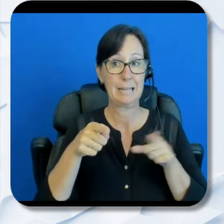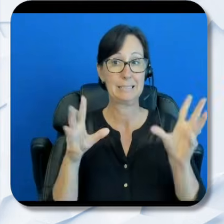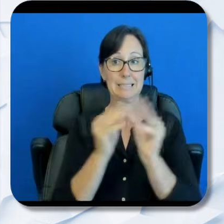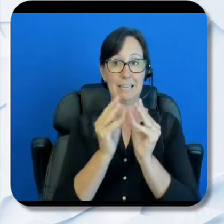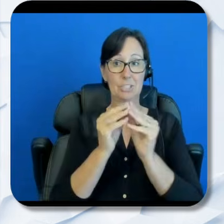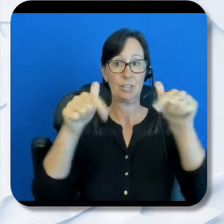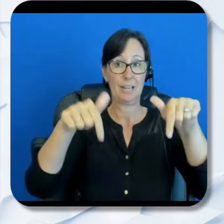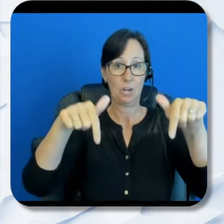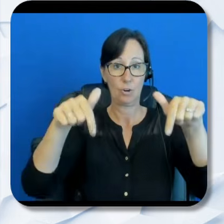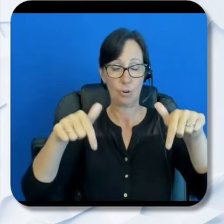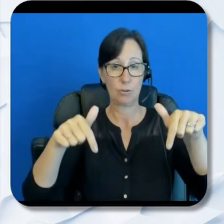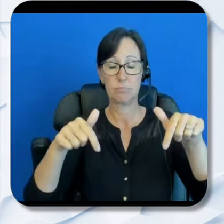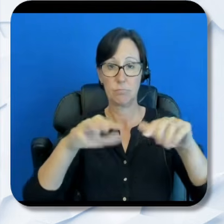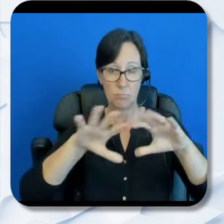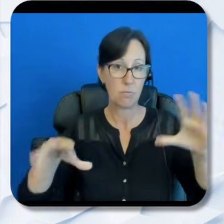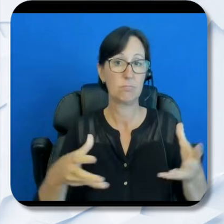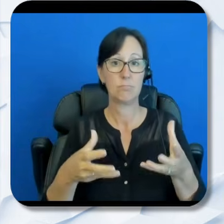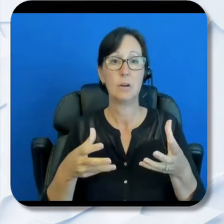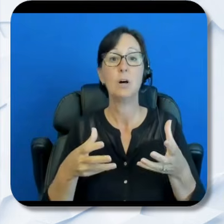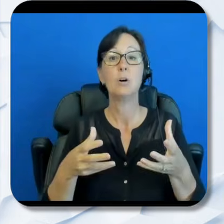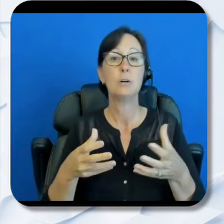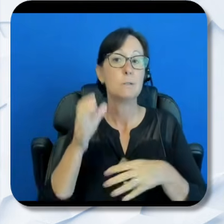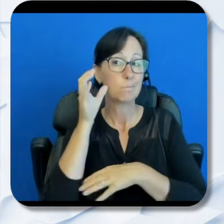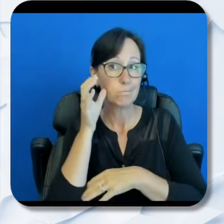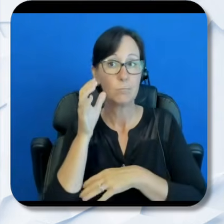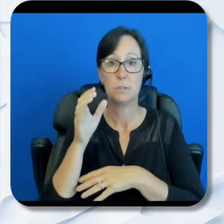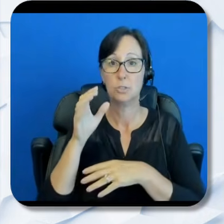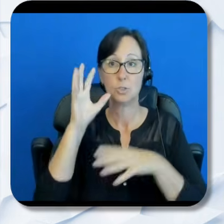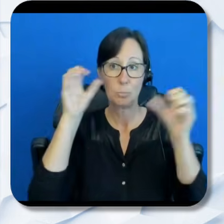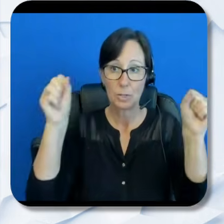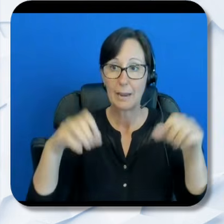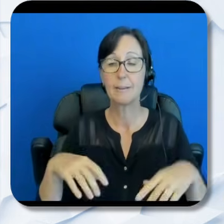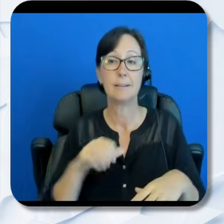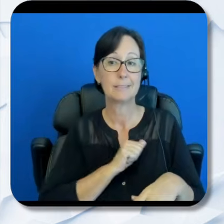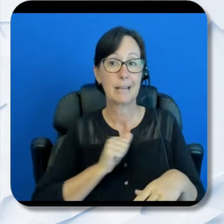where we're going to hear, some remarks from the superintendent, from Assemblymember Jackson,